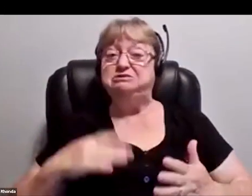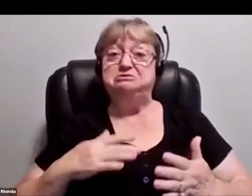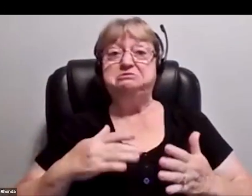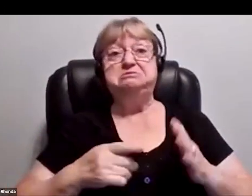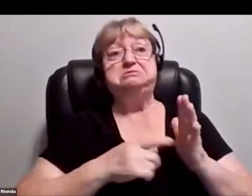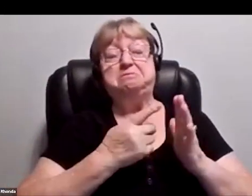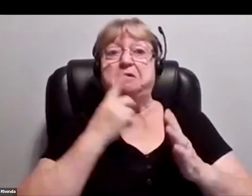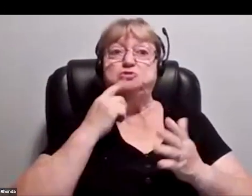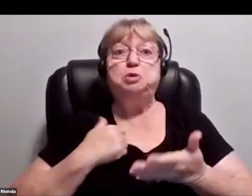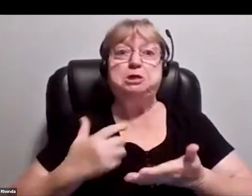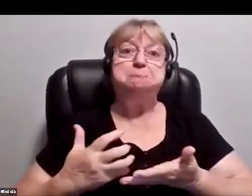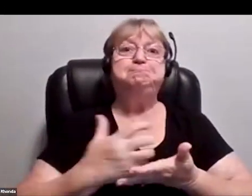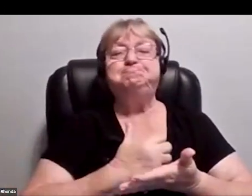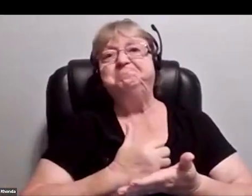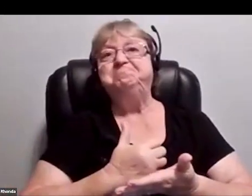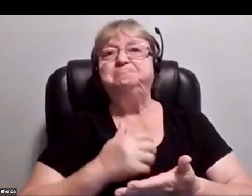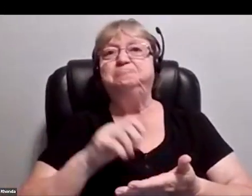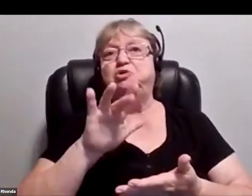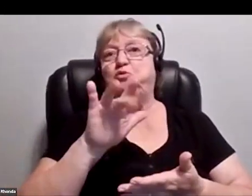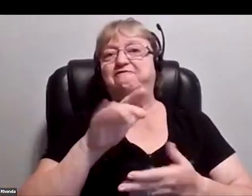of fresh lettuce and vegetables per week.